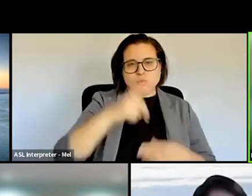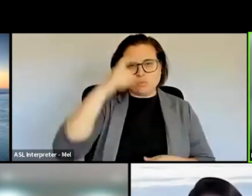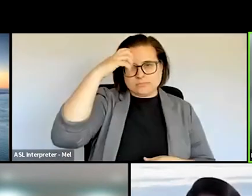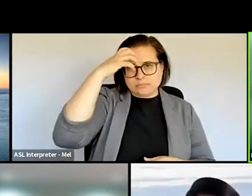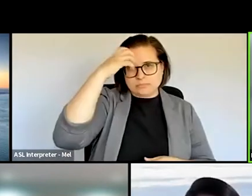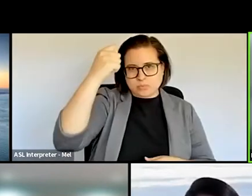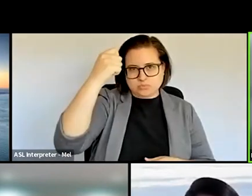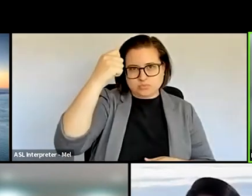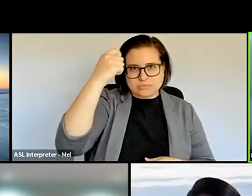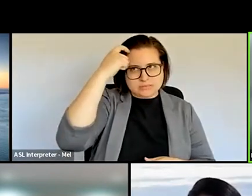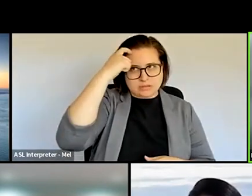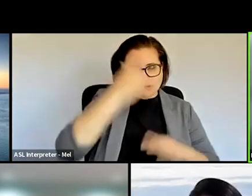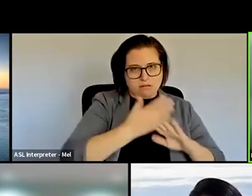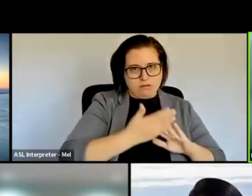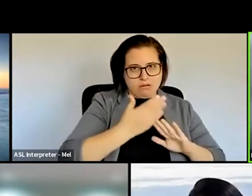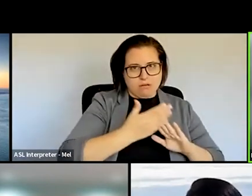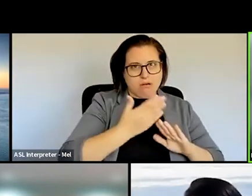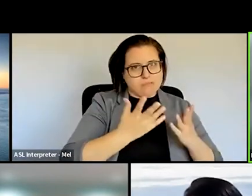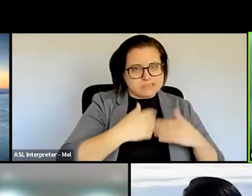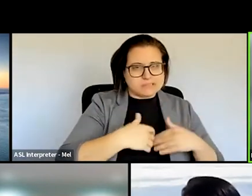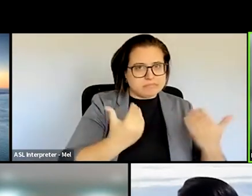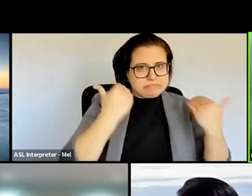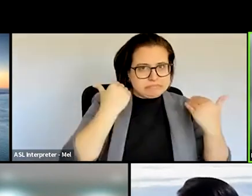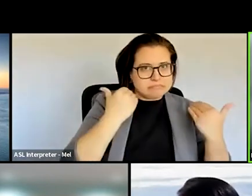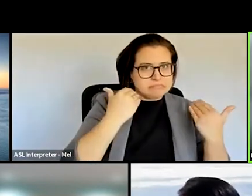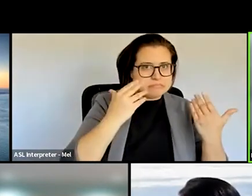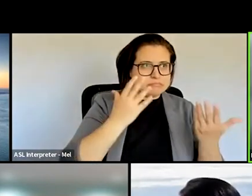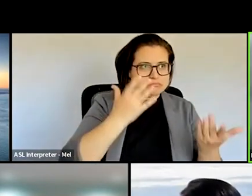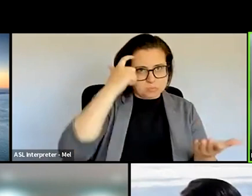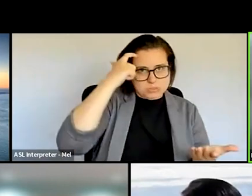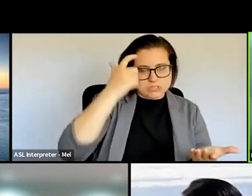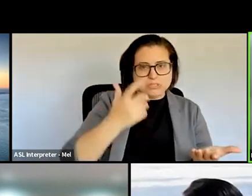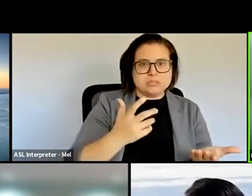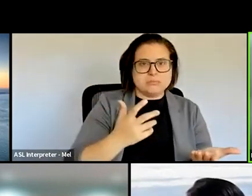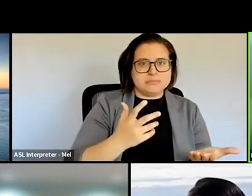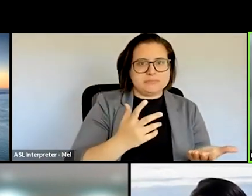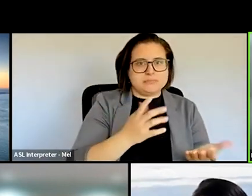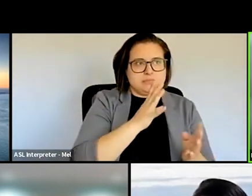The deep research shows that it's cognitively difficult to speak while you're solving a problem.